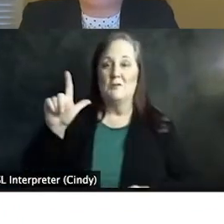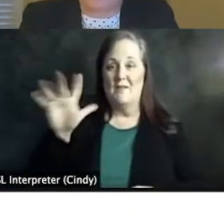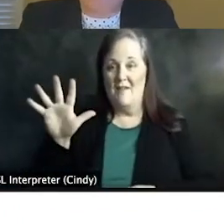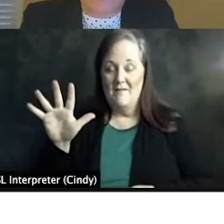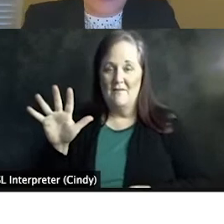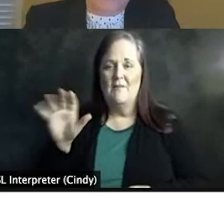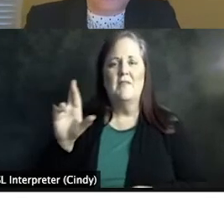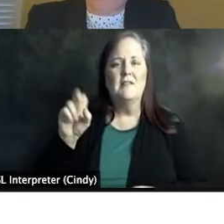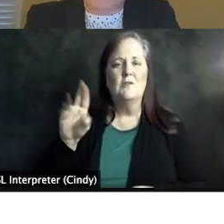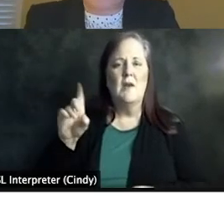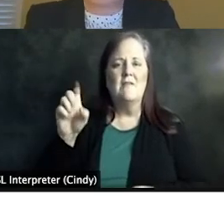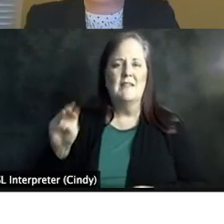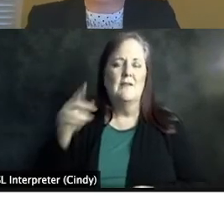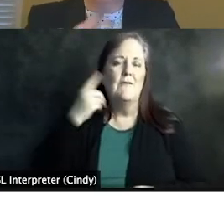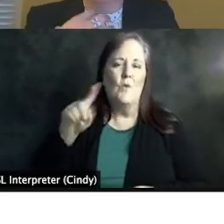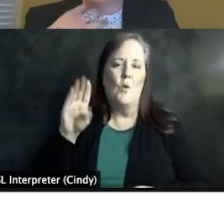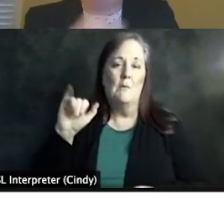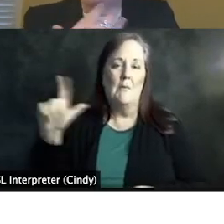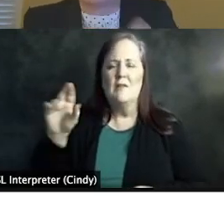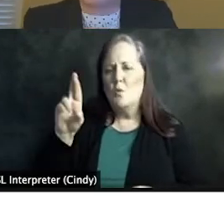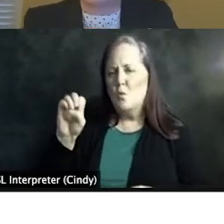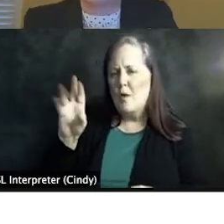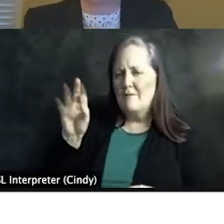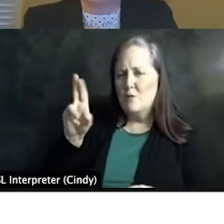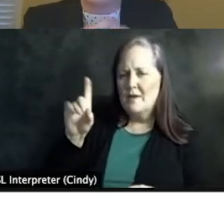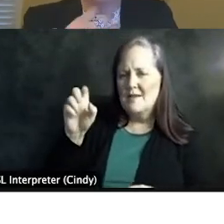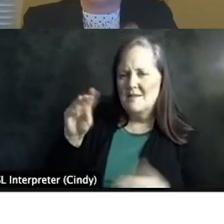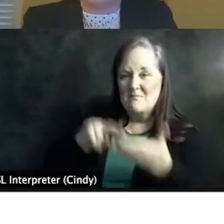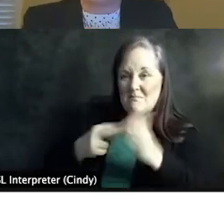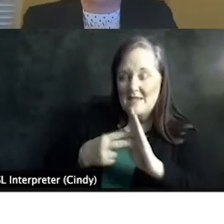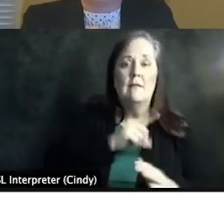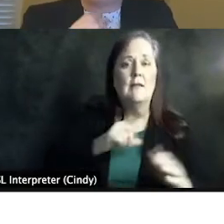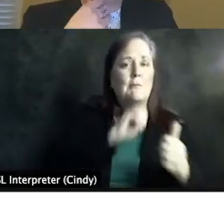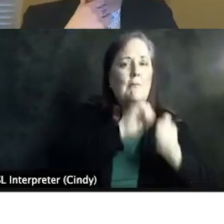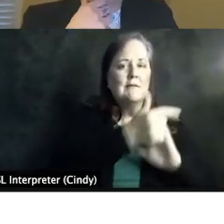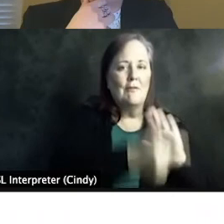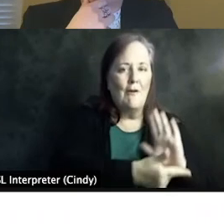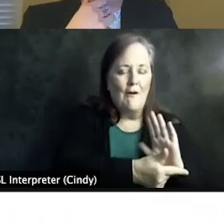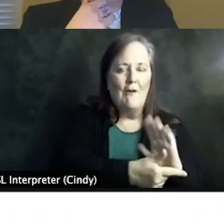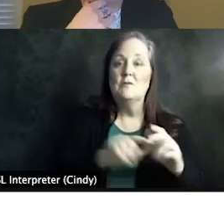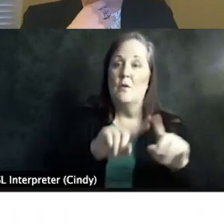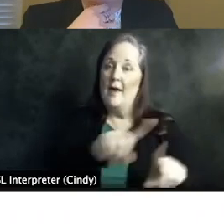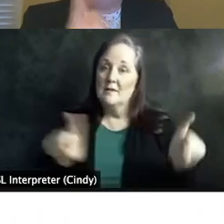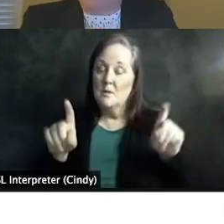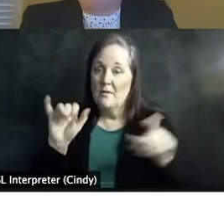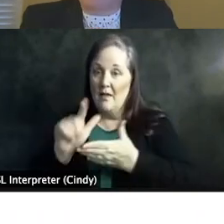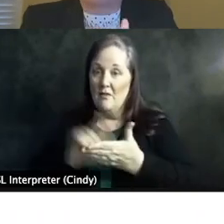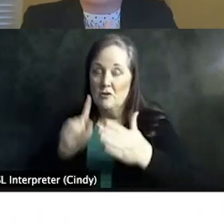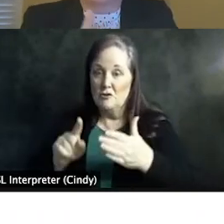attorney made a strong case that there were no conditions under which an individual would not commit another crime